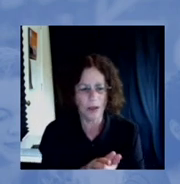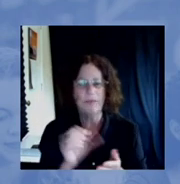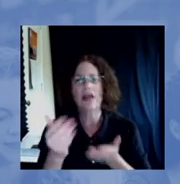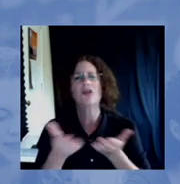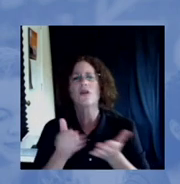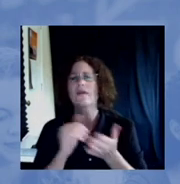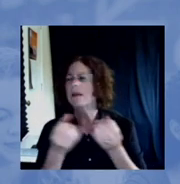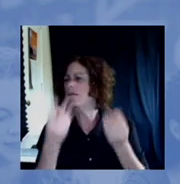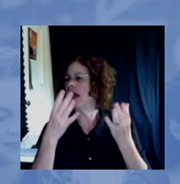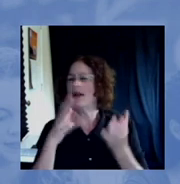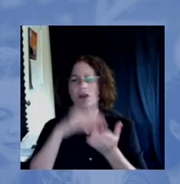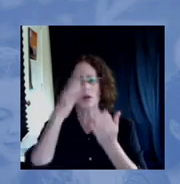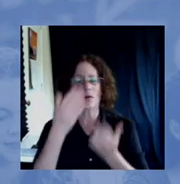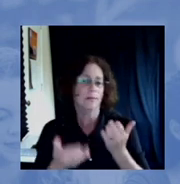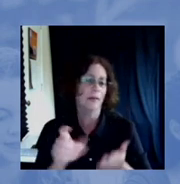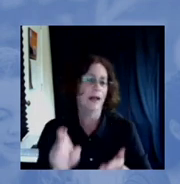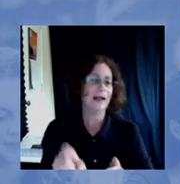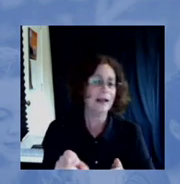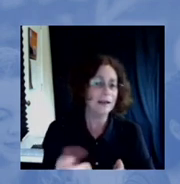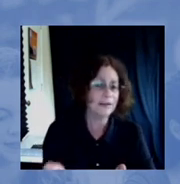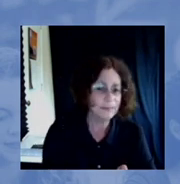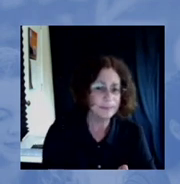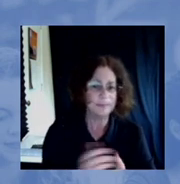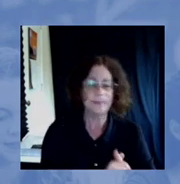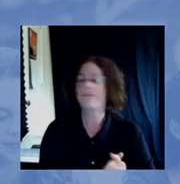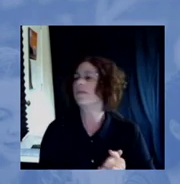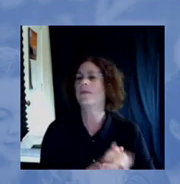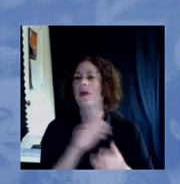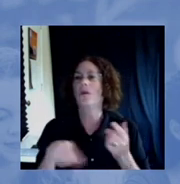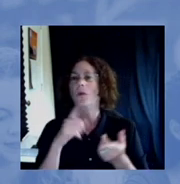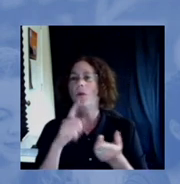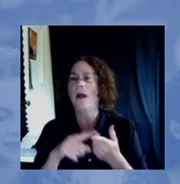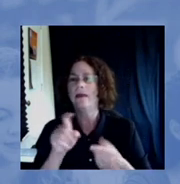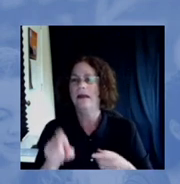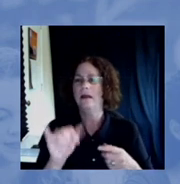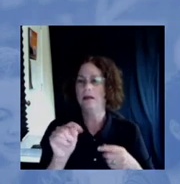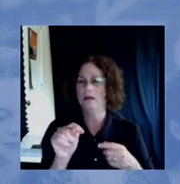STUDENTS MAY NEED, WHEN THEY NEED IT, WHERE THEY NEED IT.